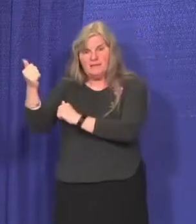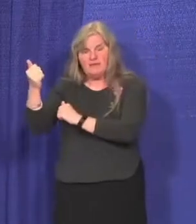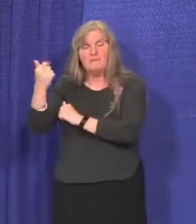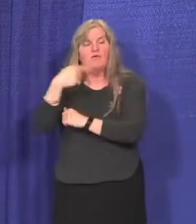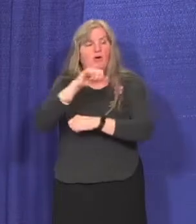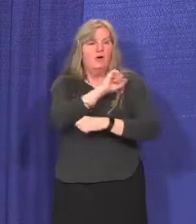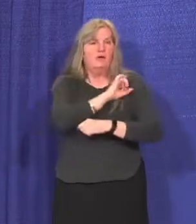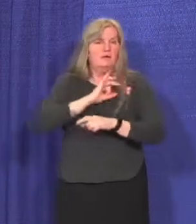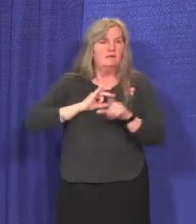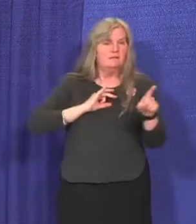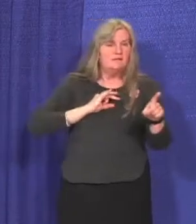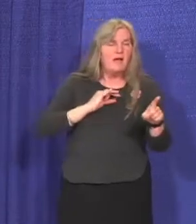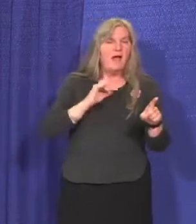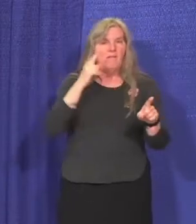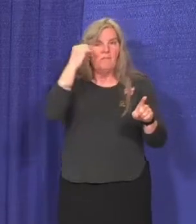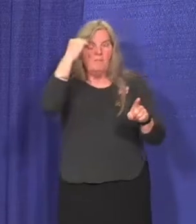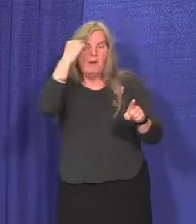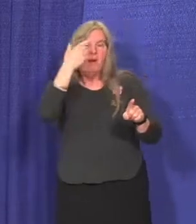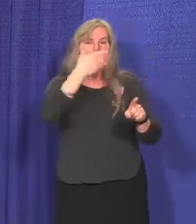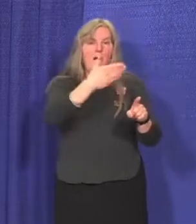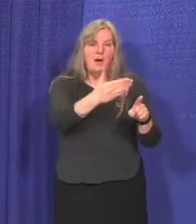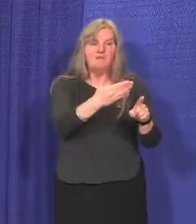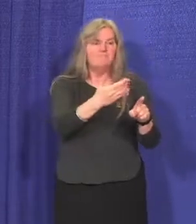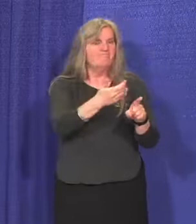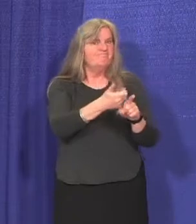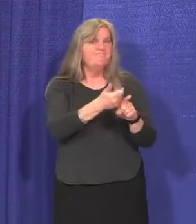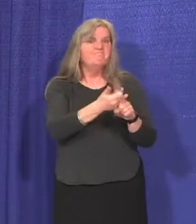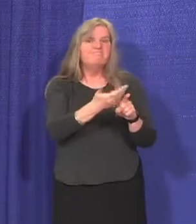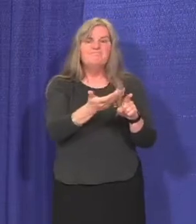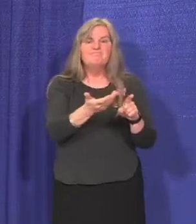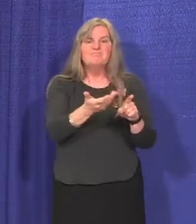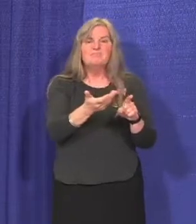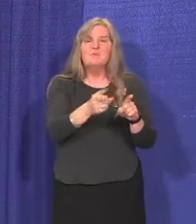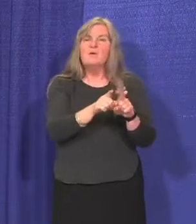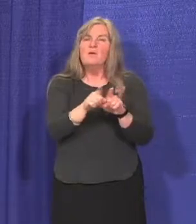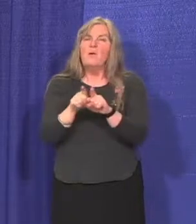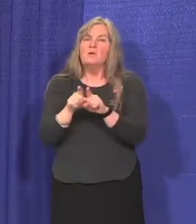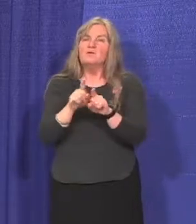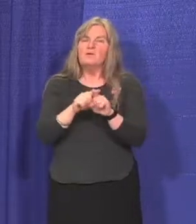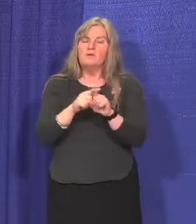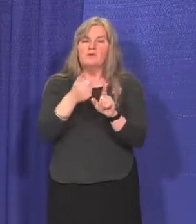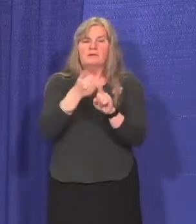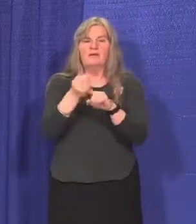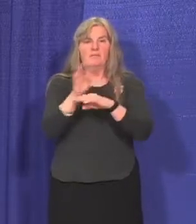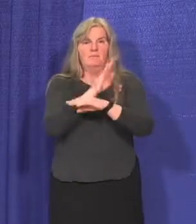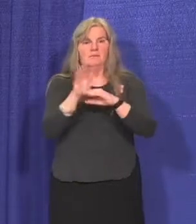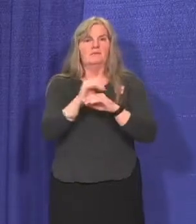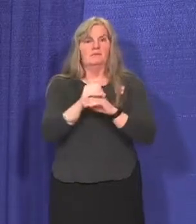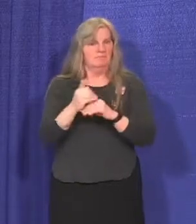provide those supports which are ongoing for individuals and businesses.